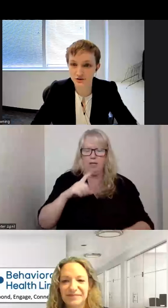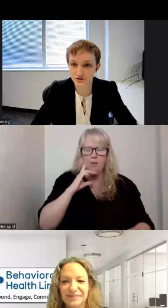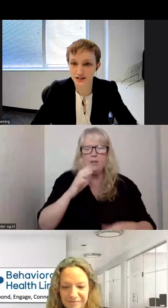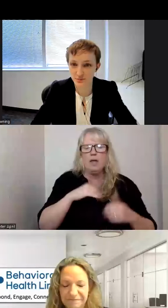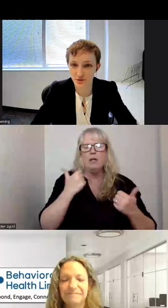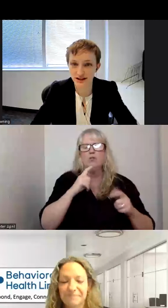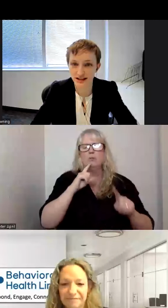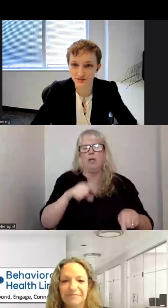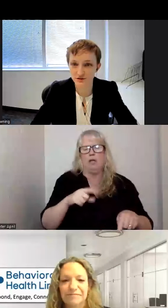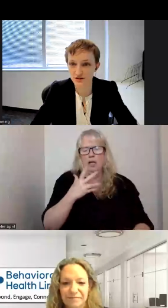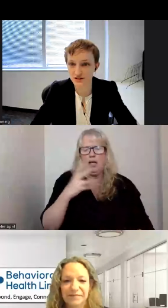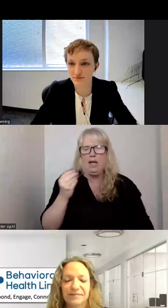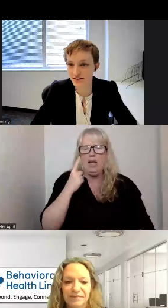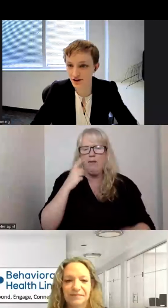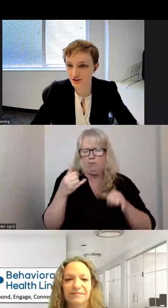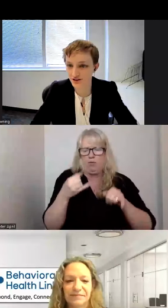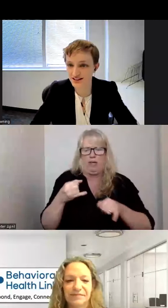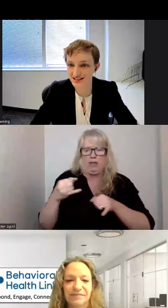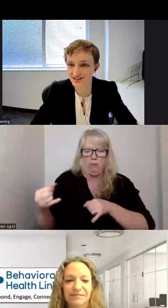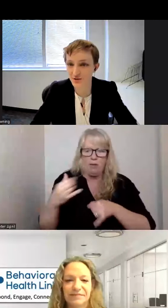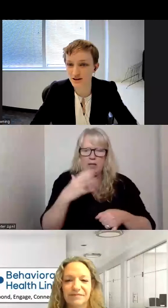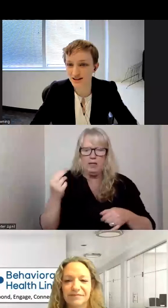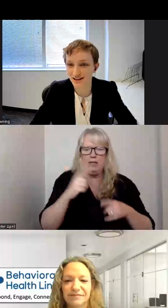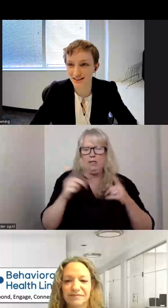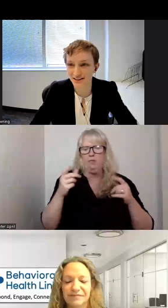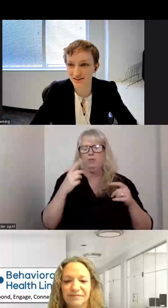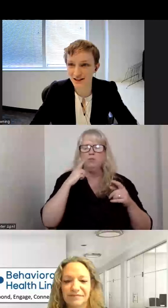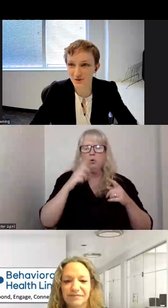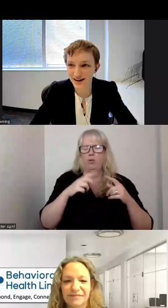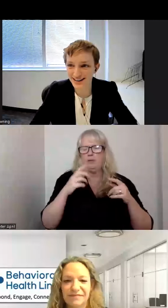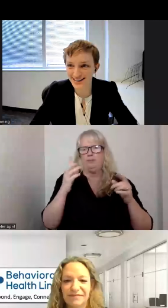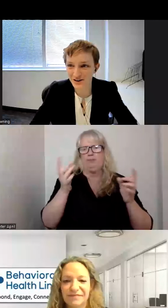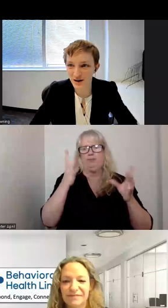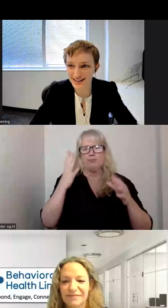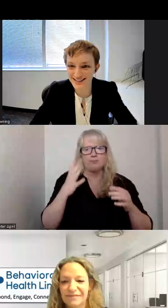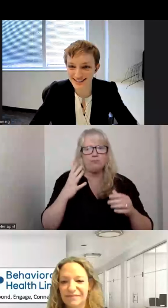TO AND TRANSPORTING INDIVIDUALS WITH BEHAVIOR AL HEALTH CRISIS. QUITE A